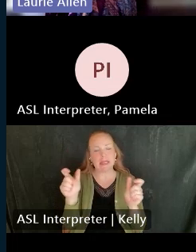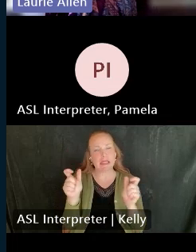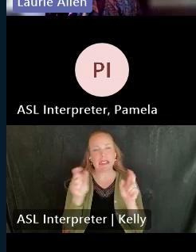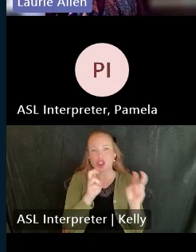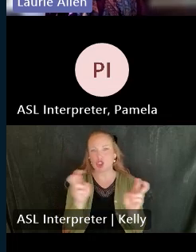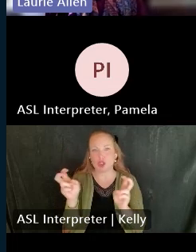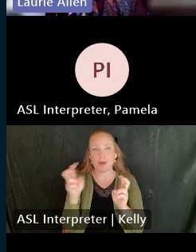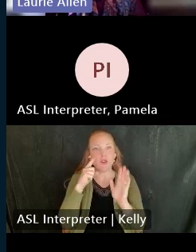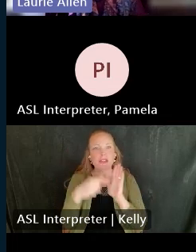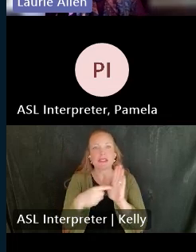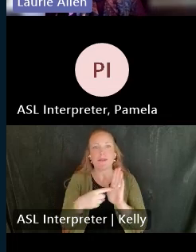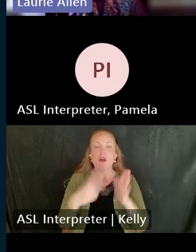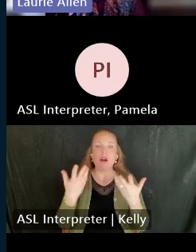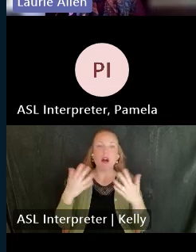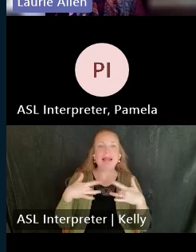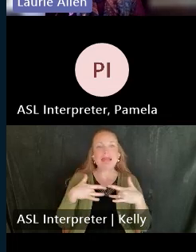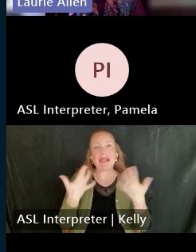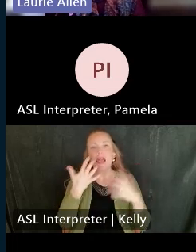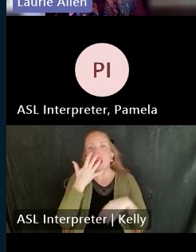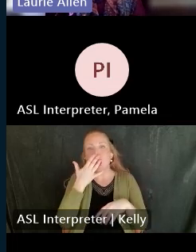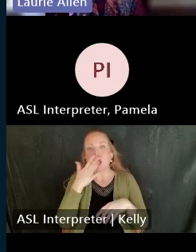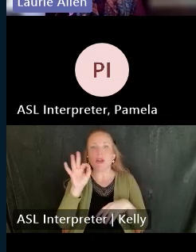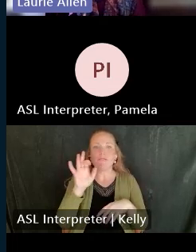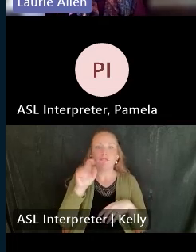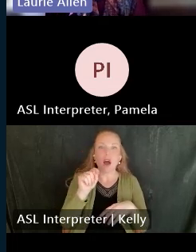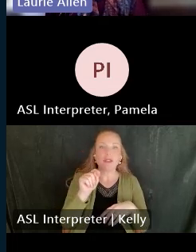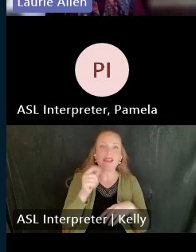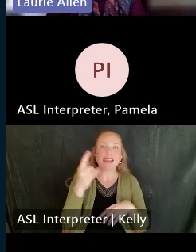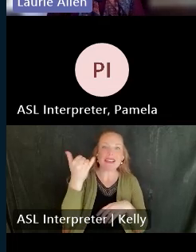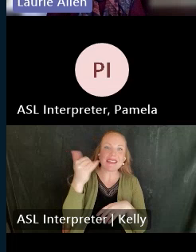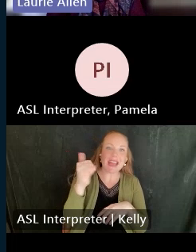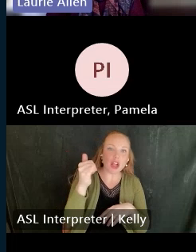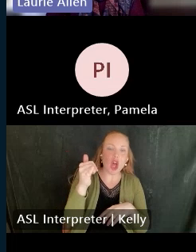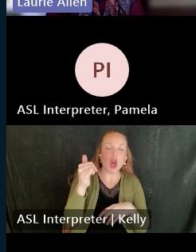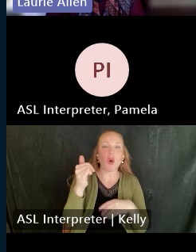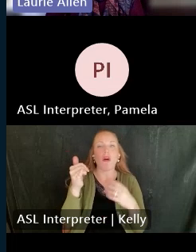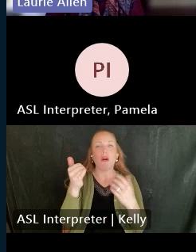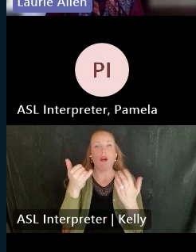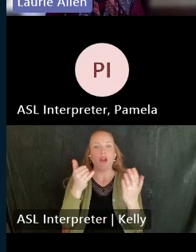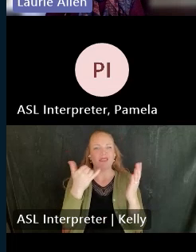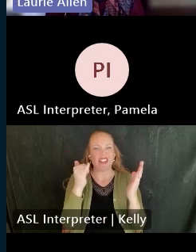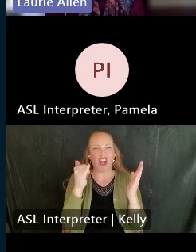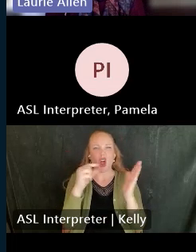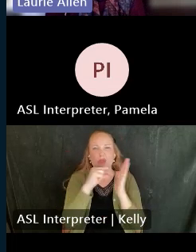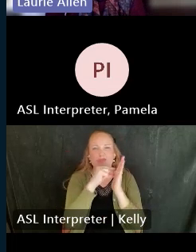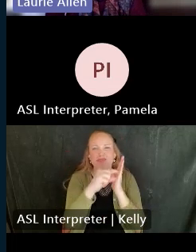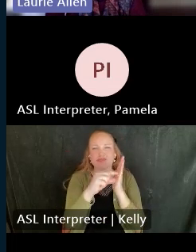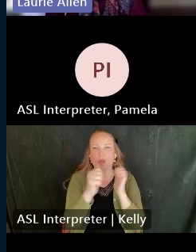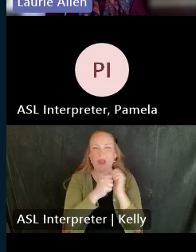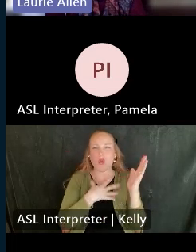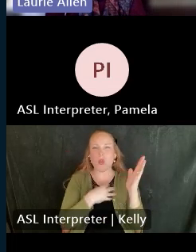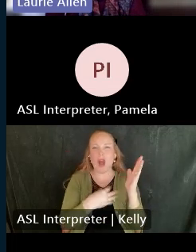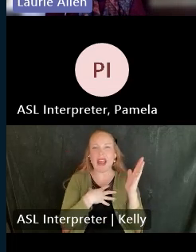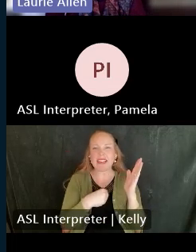colored font, like a pale yellow font, on a white background. That's difficult for people who have low vision, people who are neurodivergent to read.